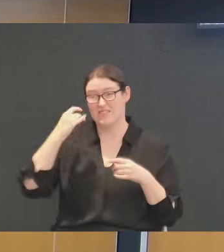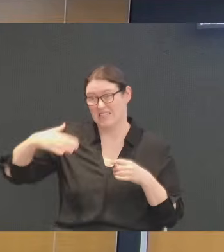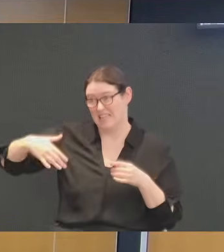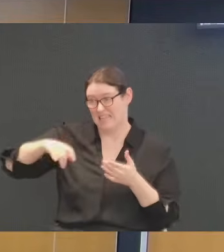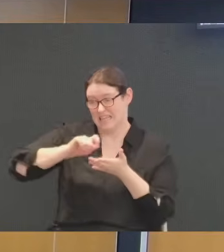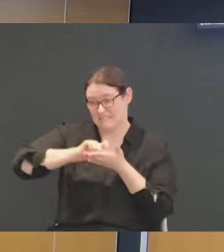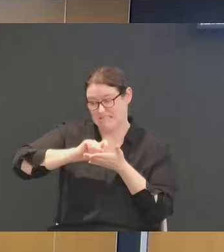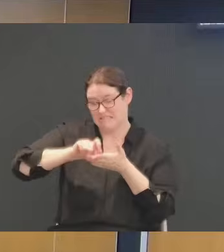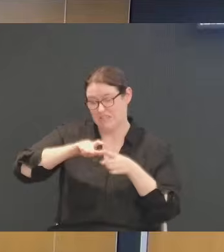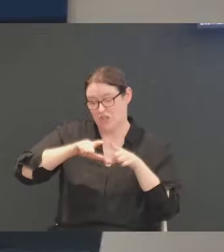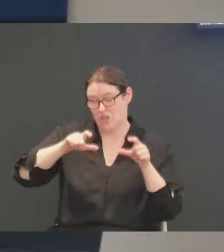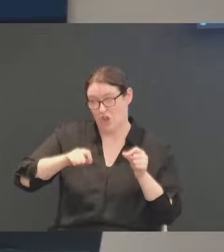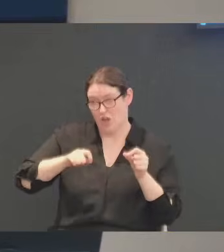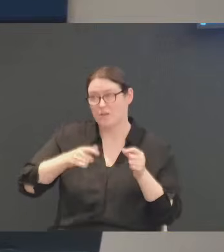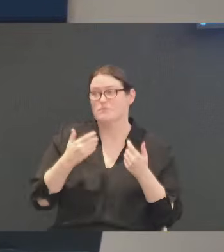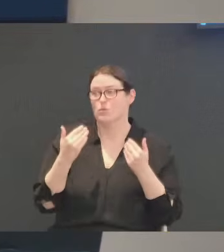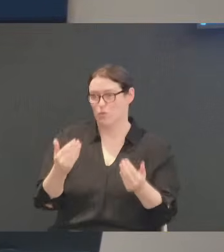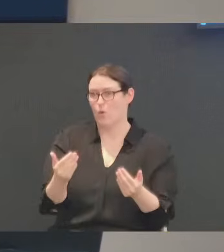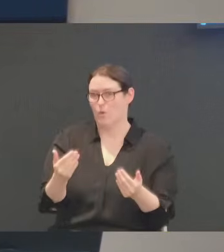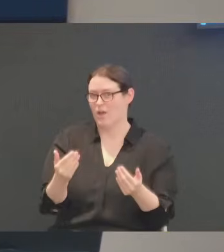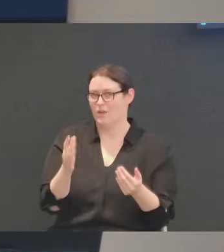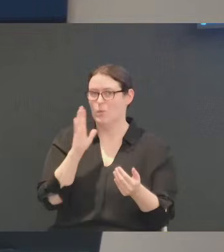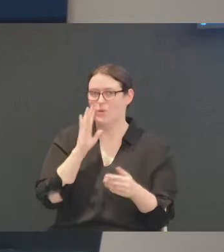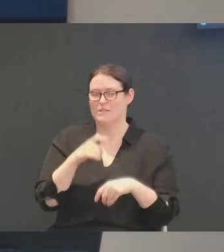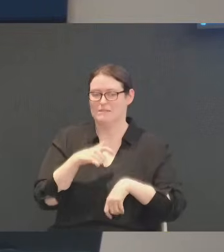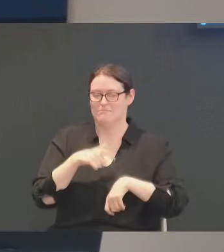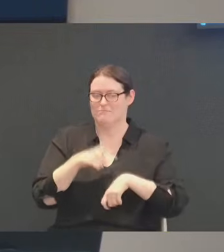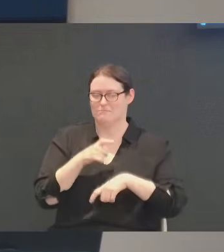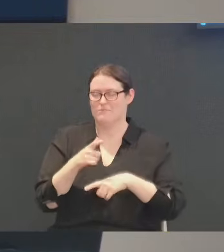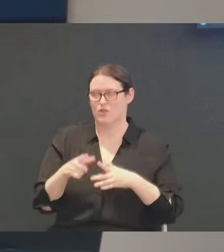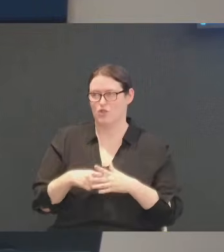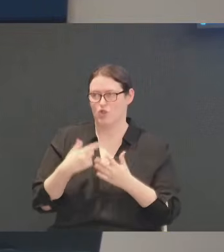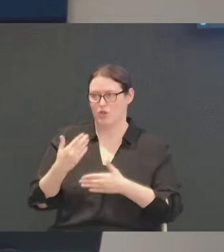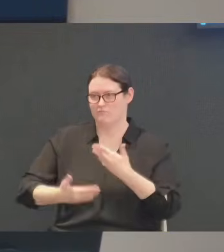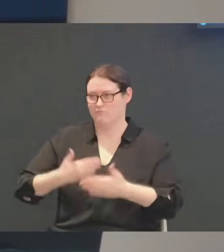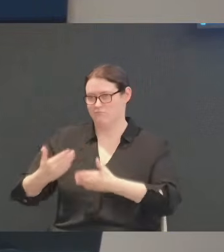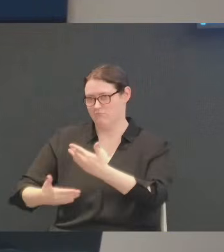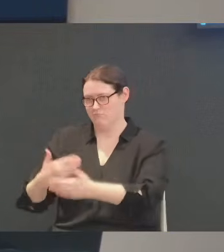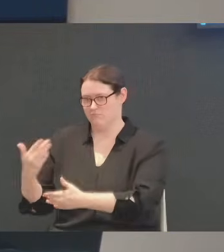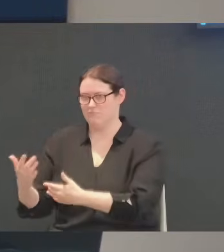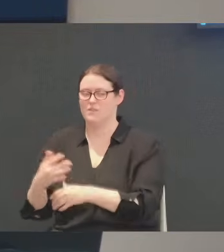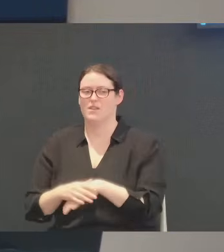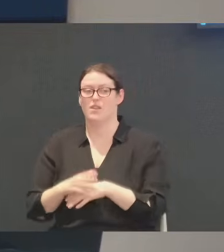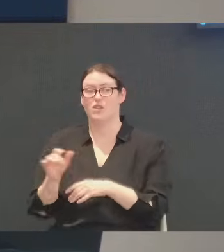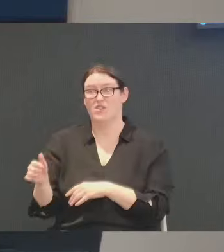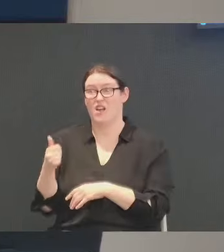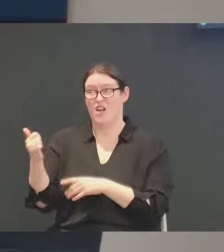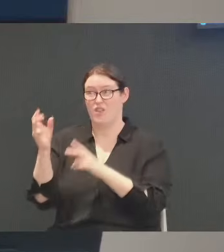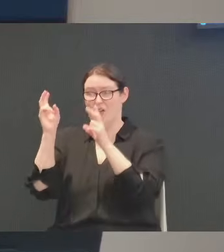please do So, because we'll have to move on after that because we have lots of things on our regular